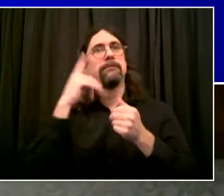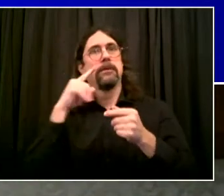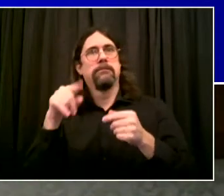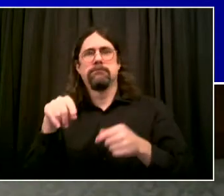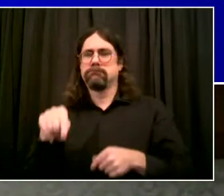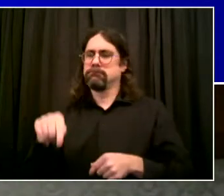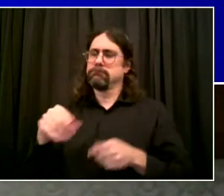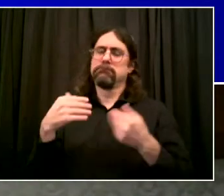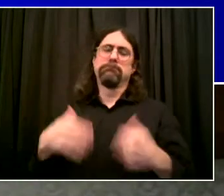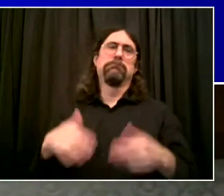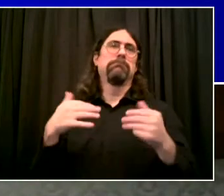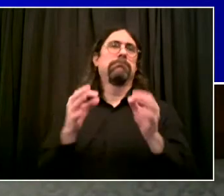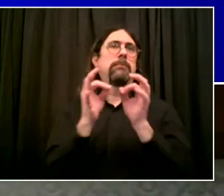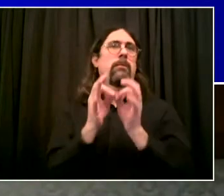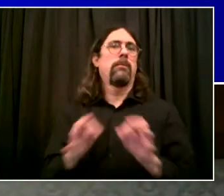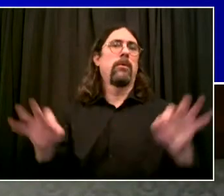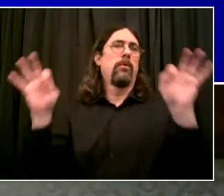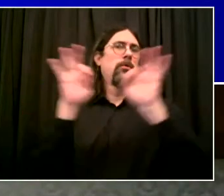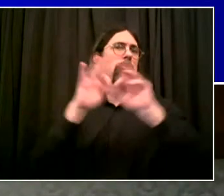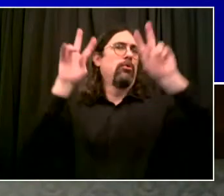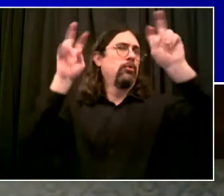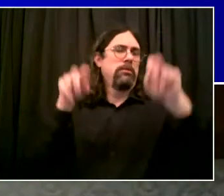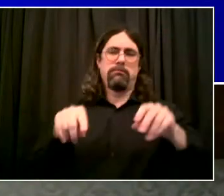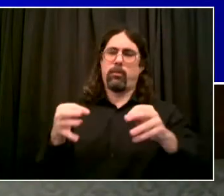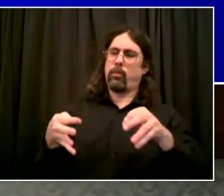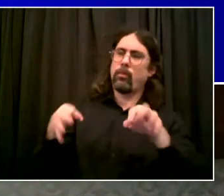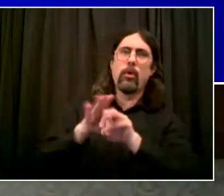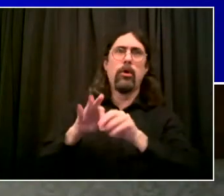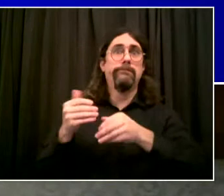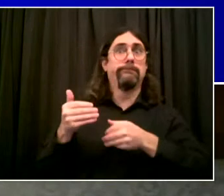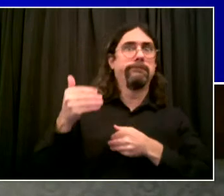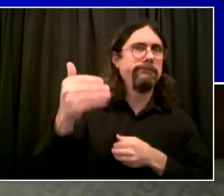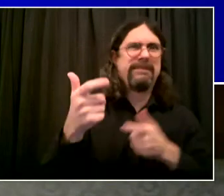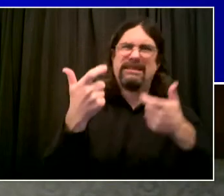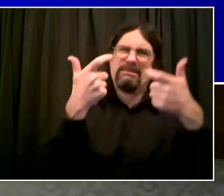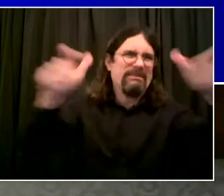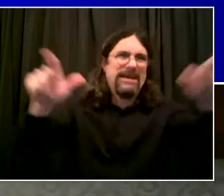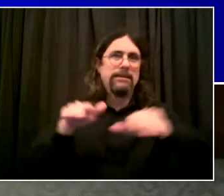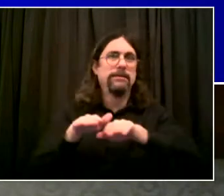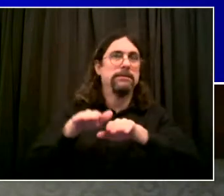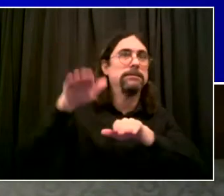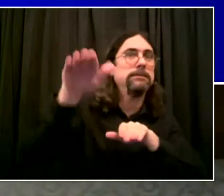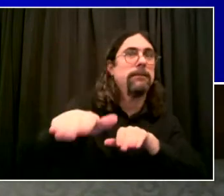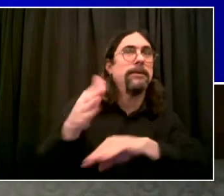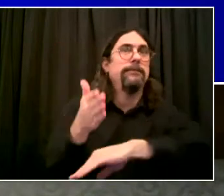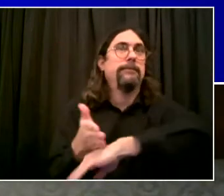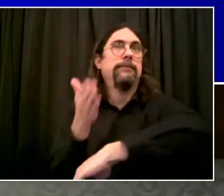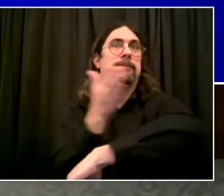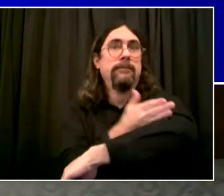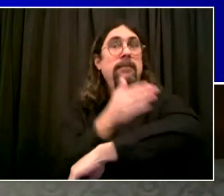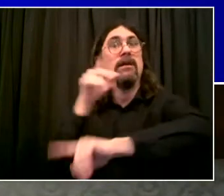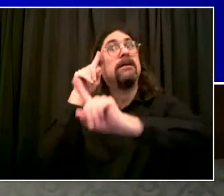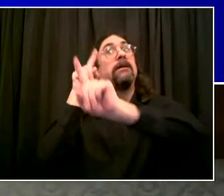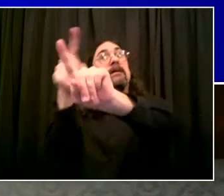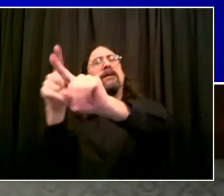WORKING WITH YOU AS A MAYOR AND YOUR ADMINISTRATION ON THIS CRITICAL ISSUE. . THIS S S IAN